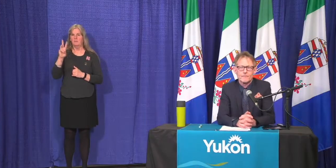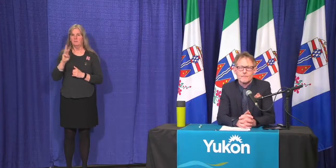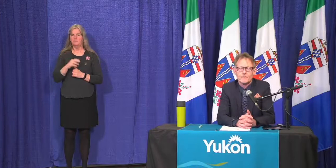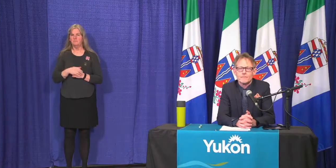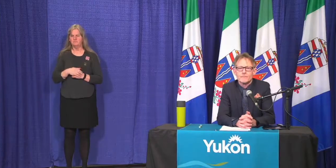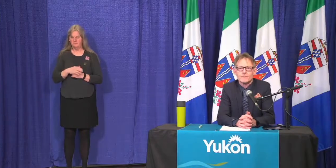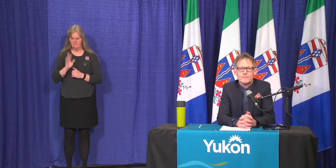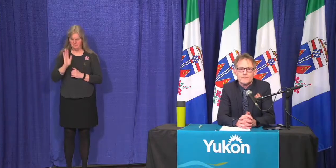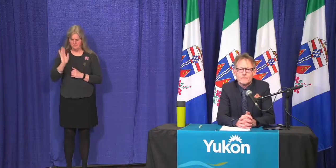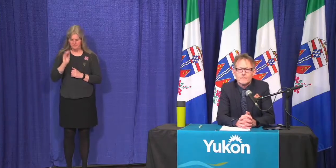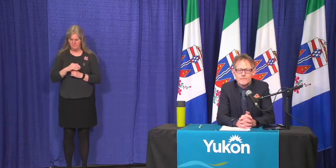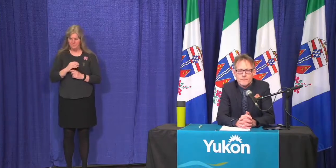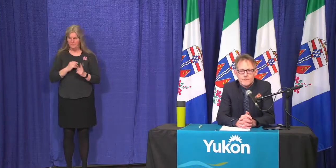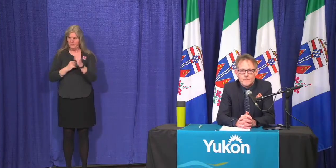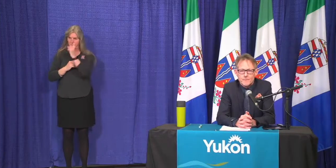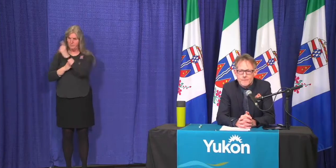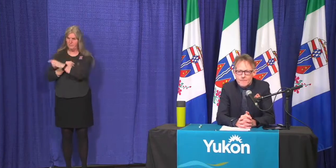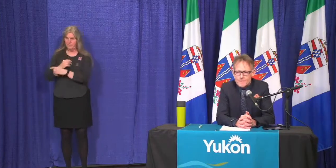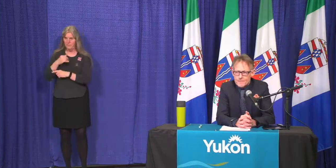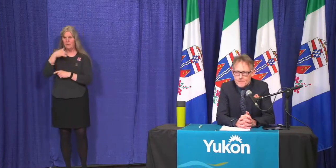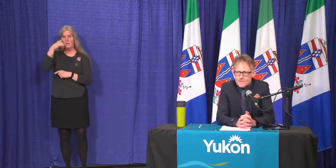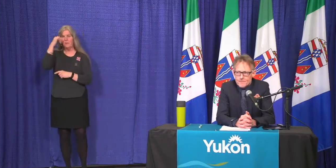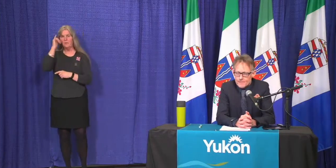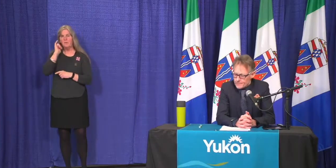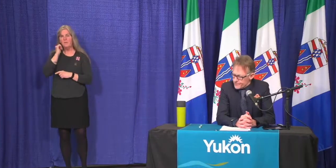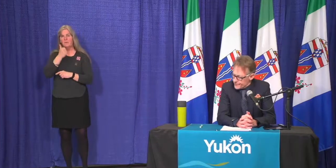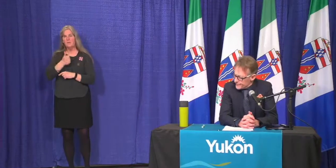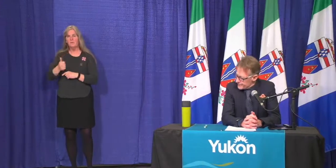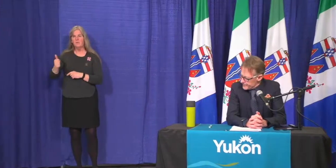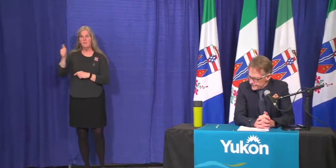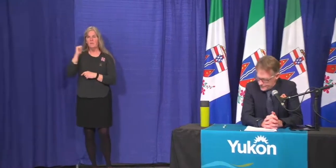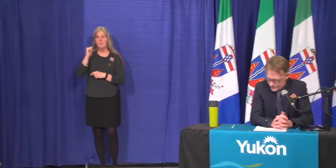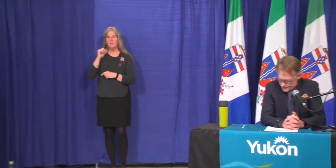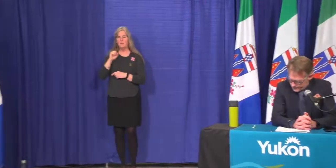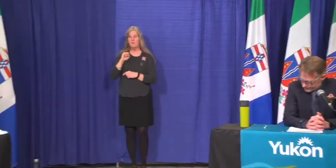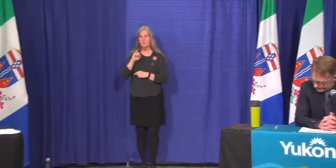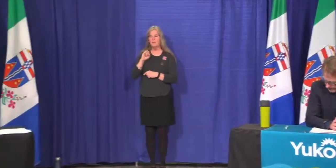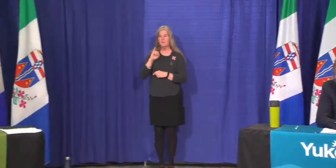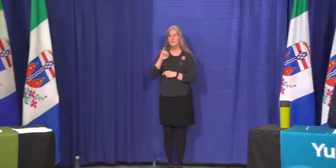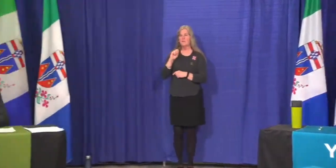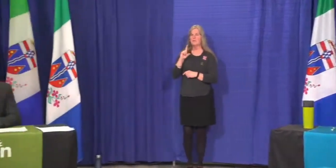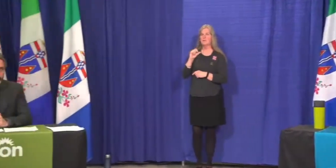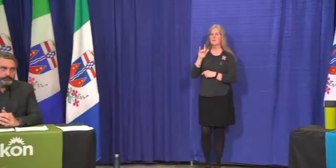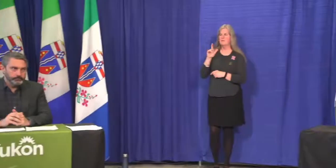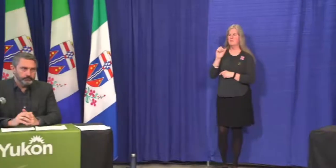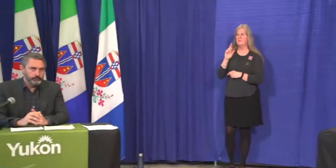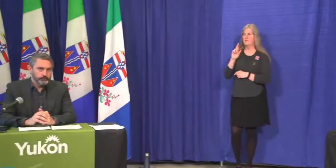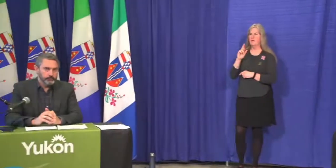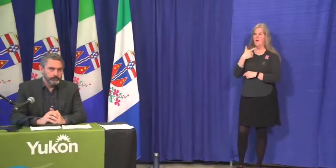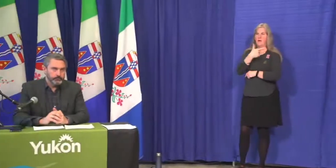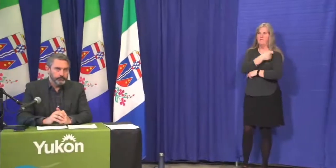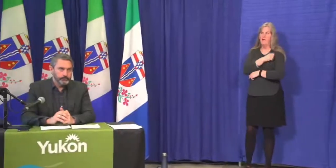I don't have the number in my head but we do keep track. We can get you some ballpark number.